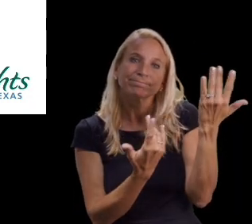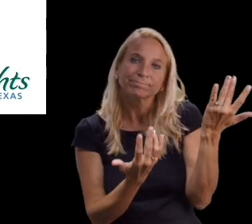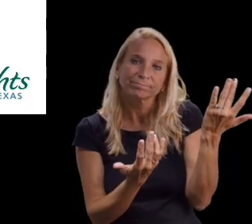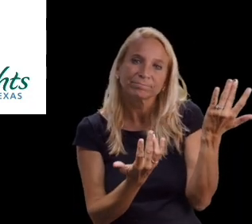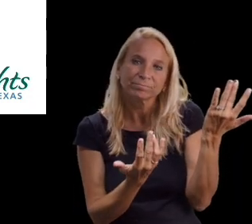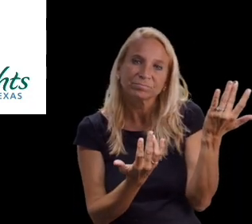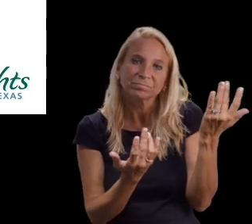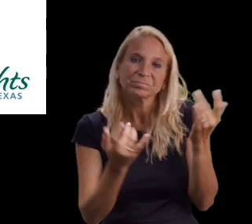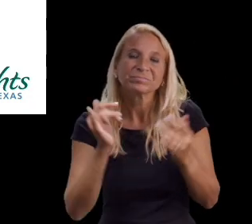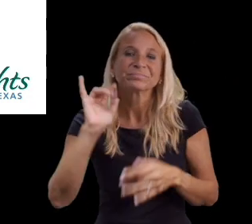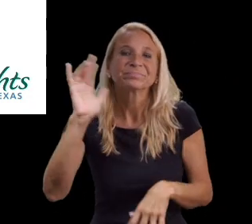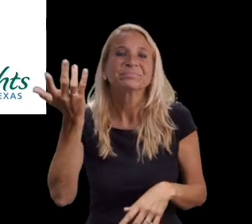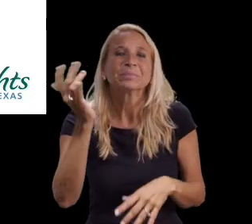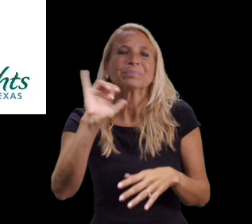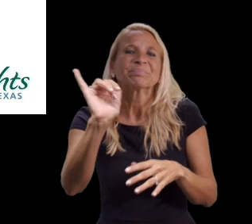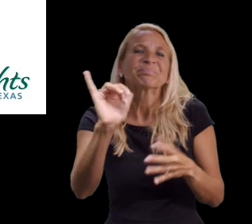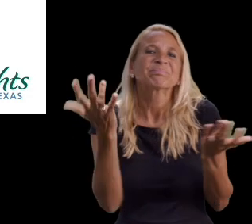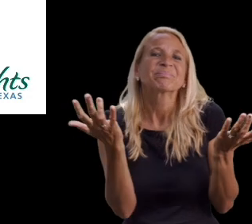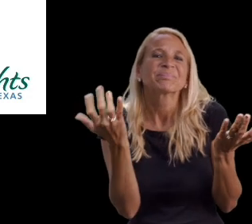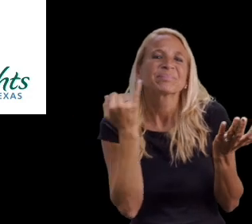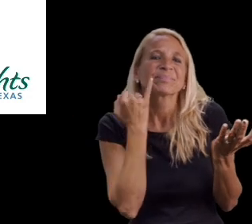waiting on the waiting list, excuse me.